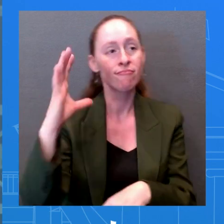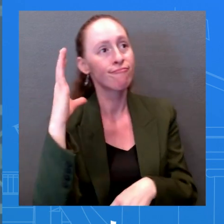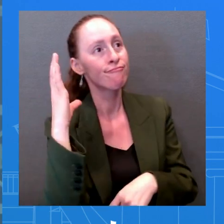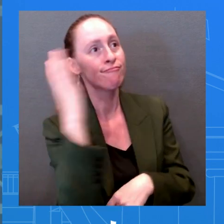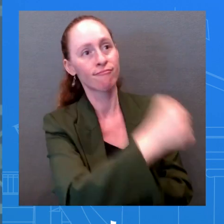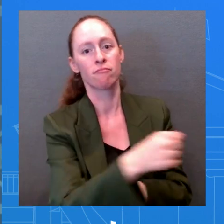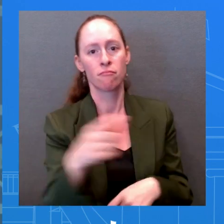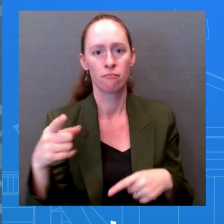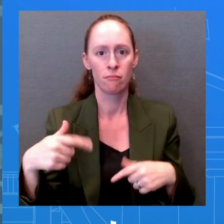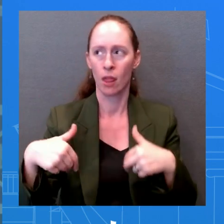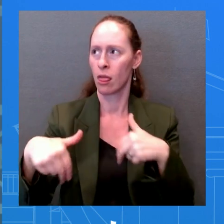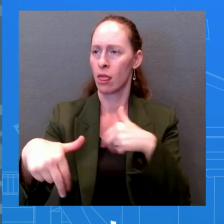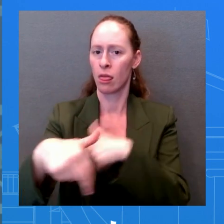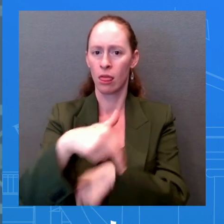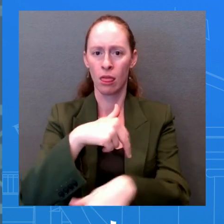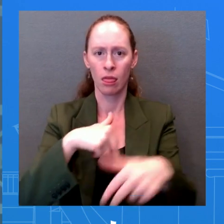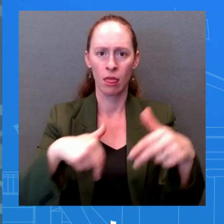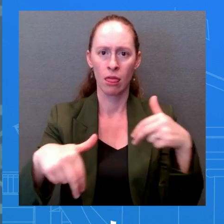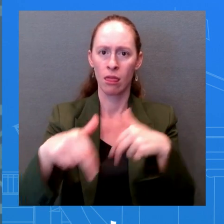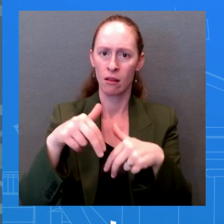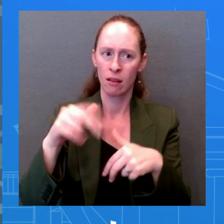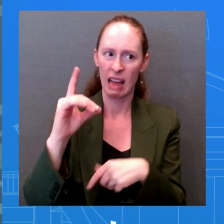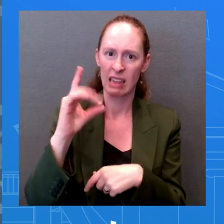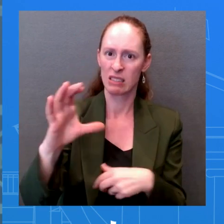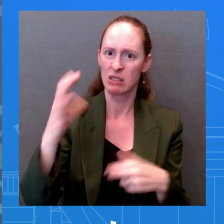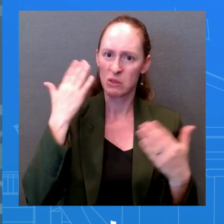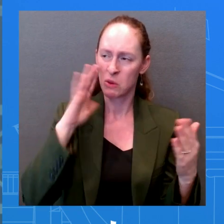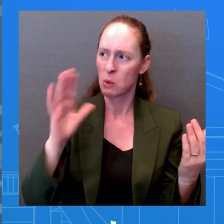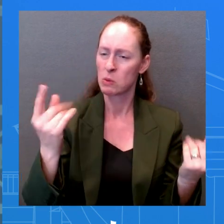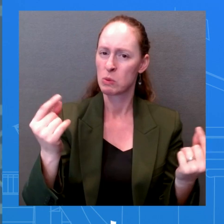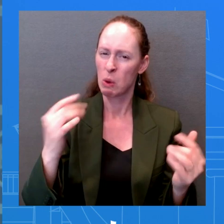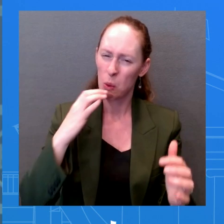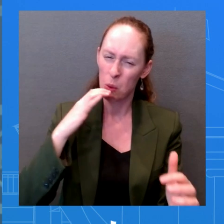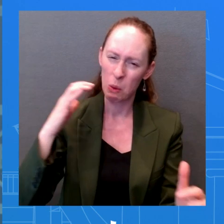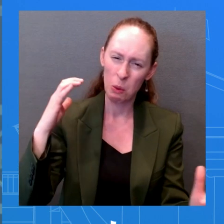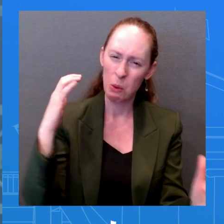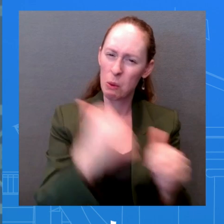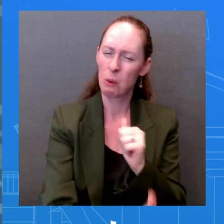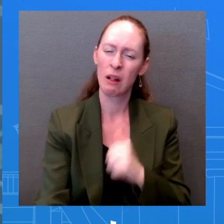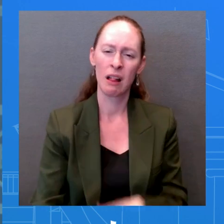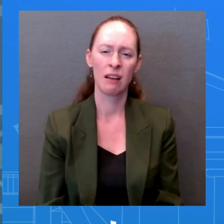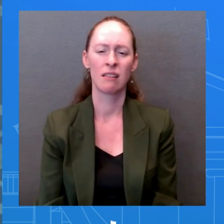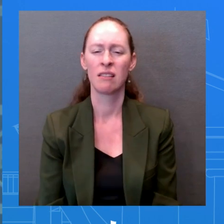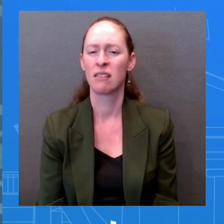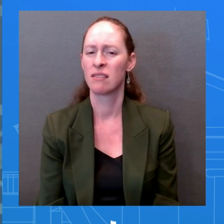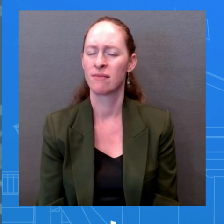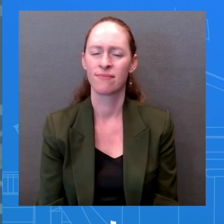it's not about the process, actually. It's about a political tool -- a political stunt that they're moving forward with.